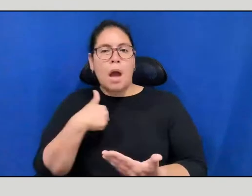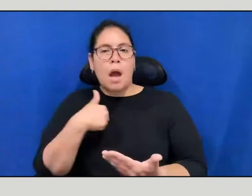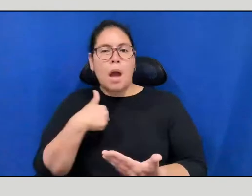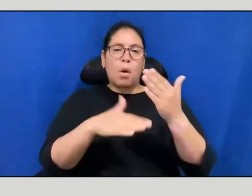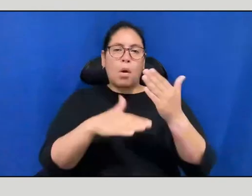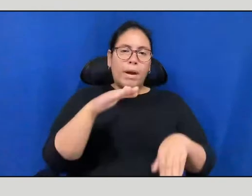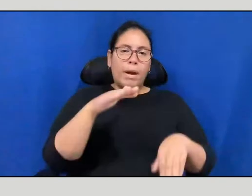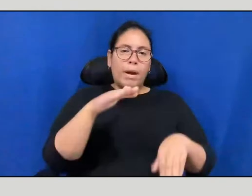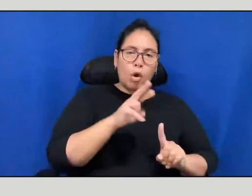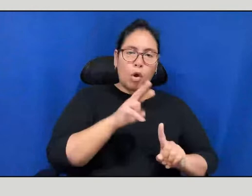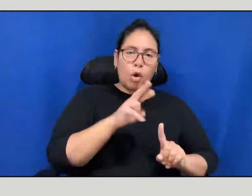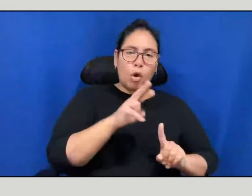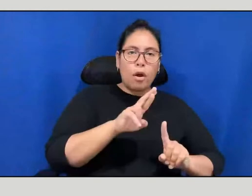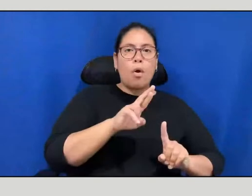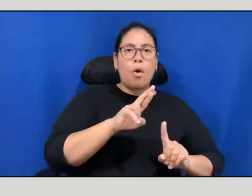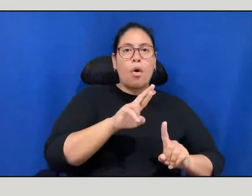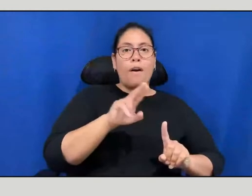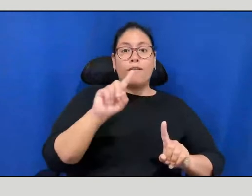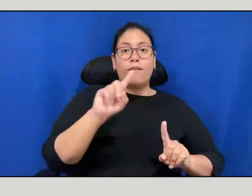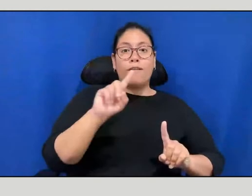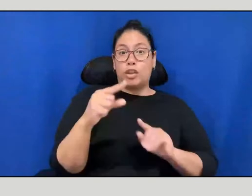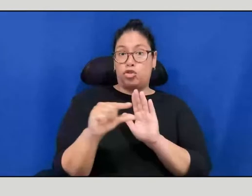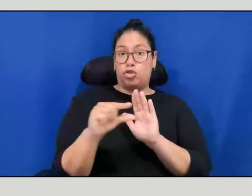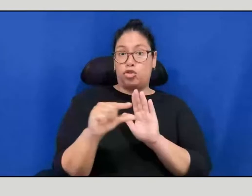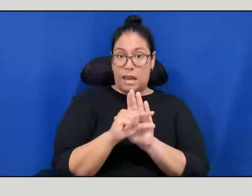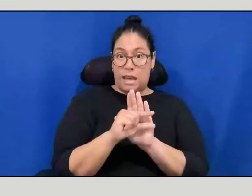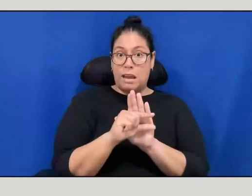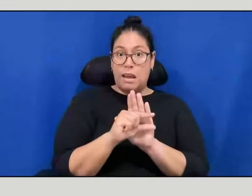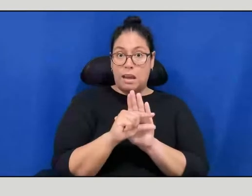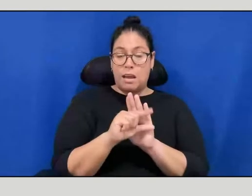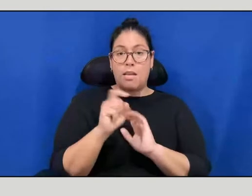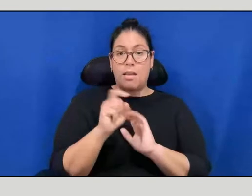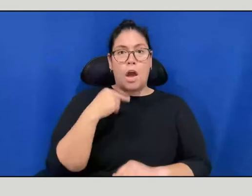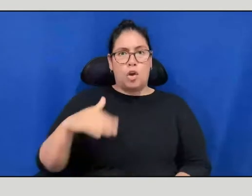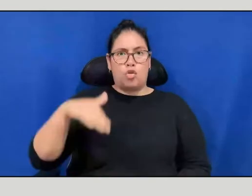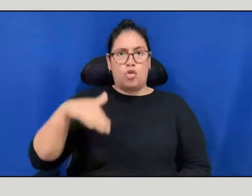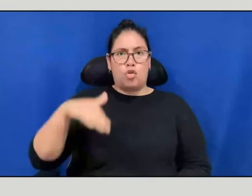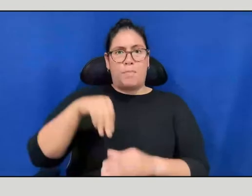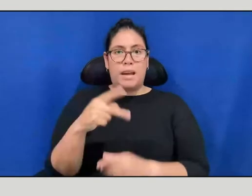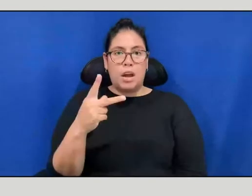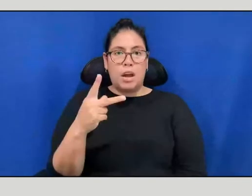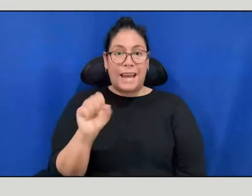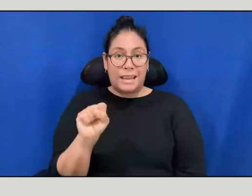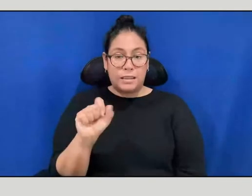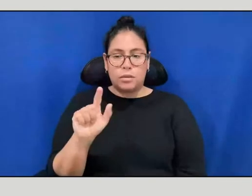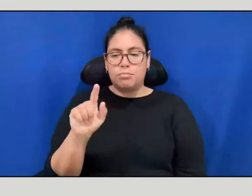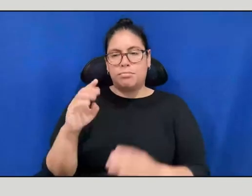went to first grade and grew up in Kansas, in Topeka, Kansas, where there wasn't a strong diasporic community.